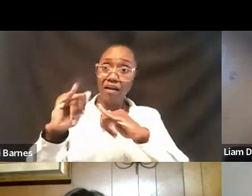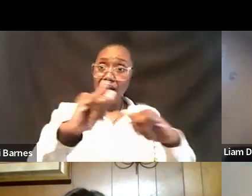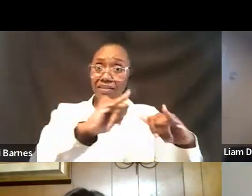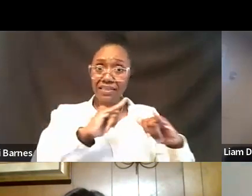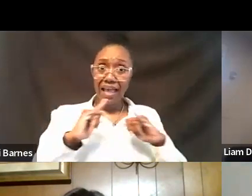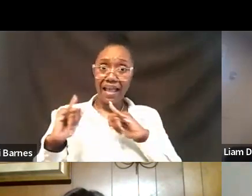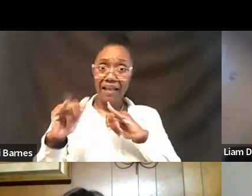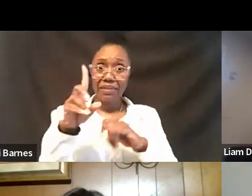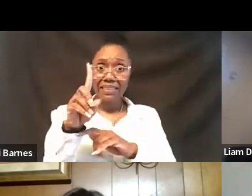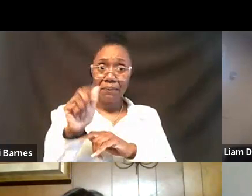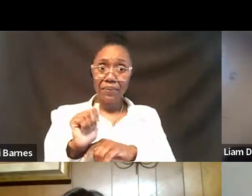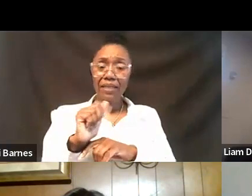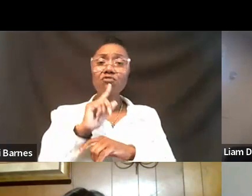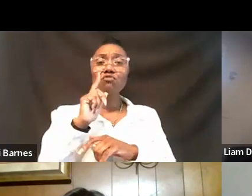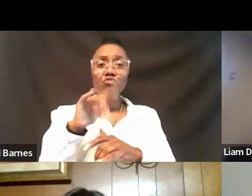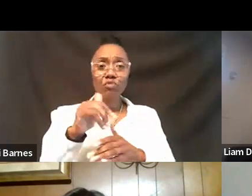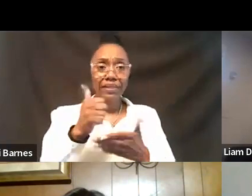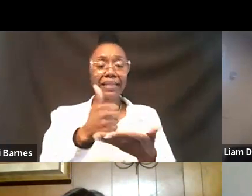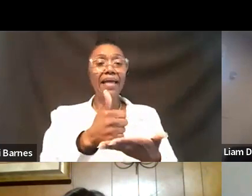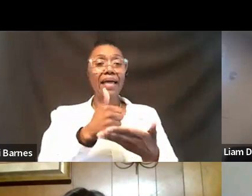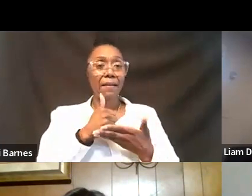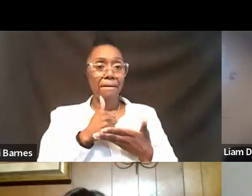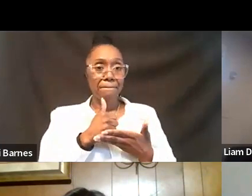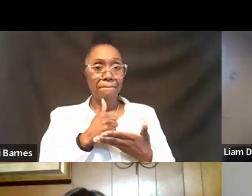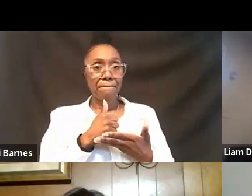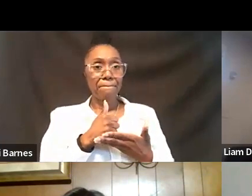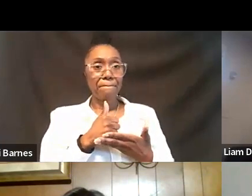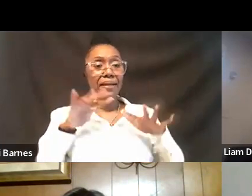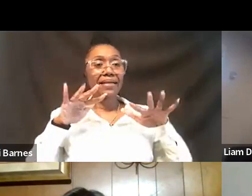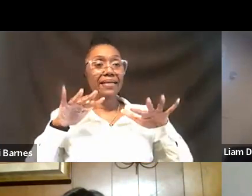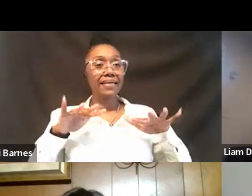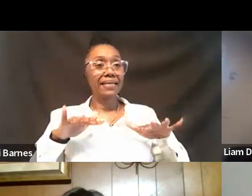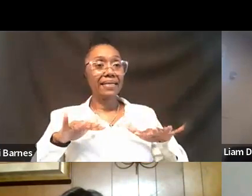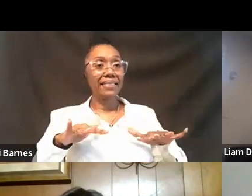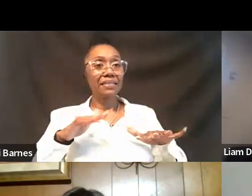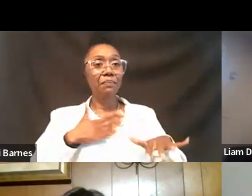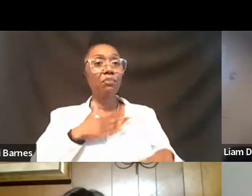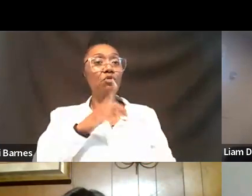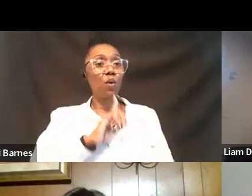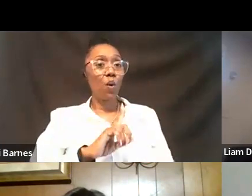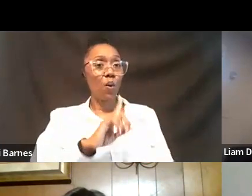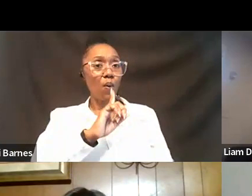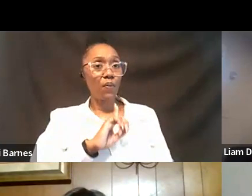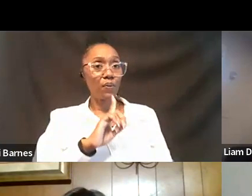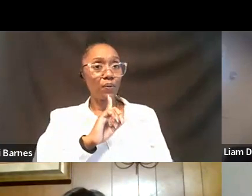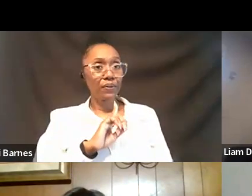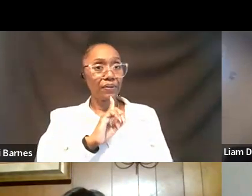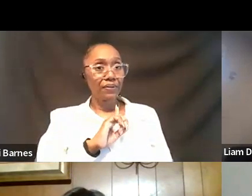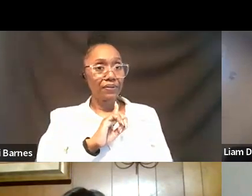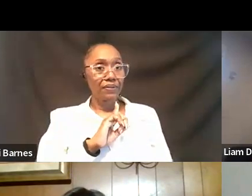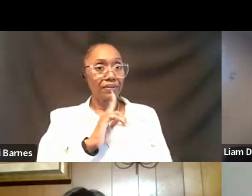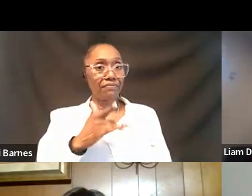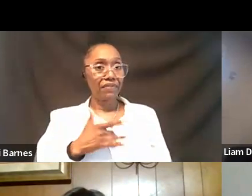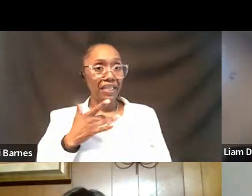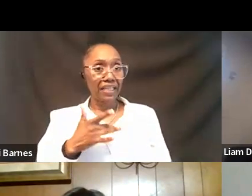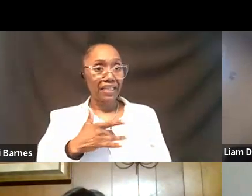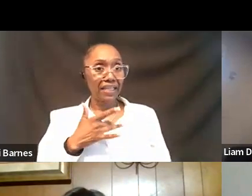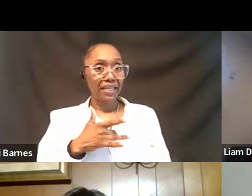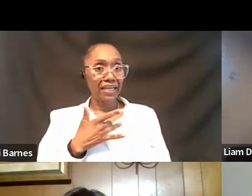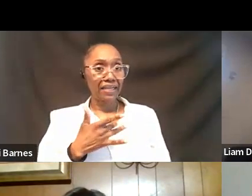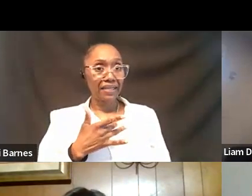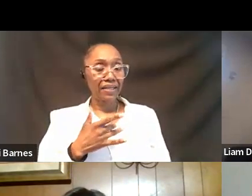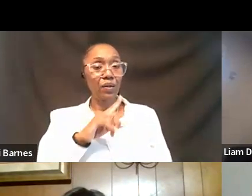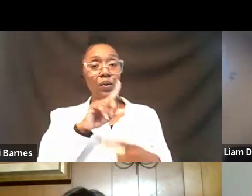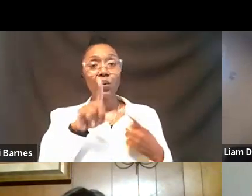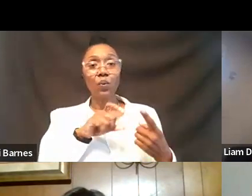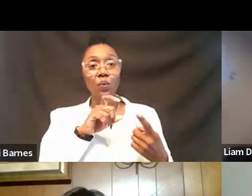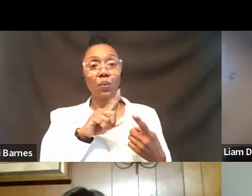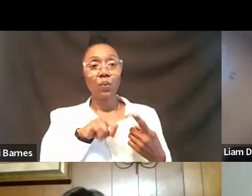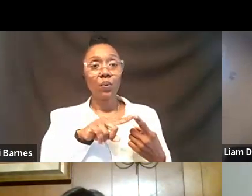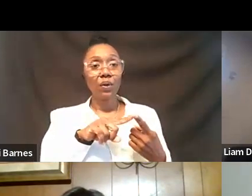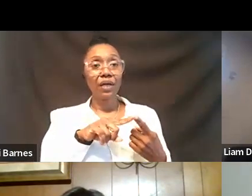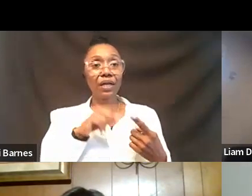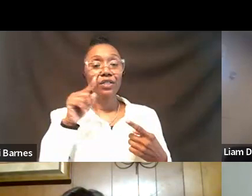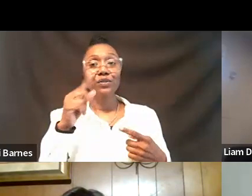Helps to. Is the loneliness and the loneliness feeling that you get whenever. You've come across.